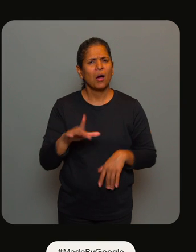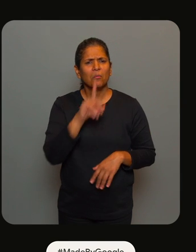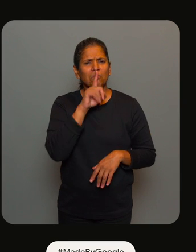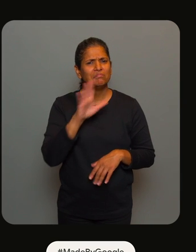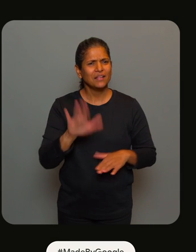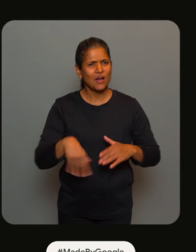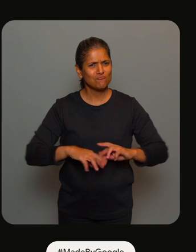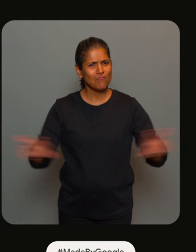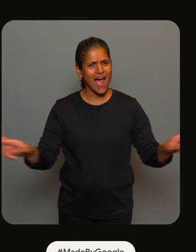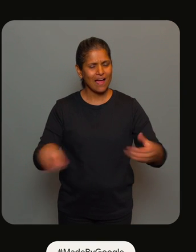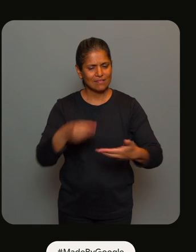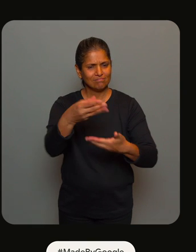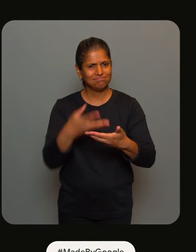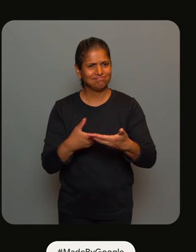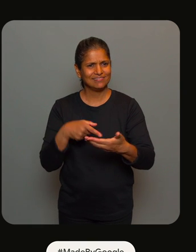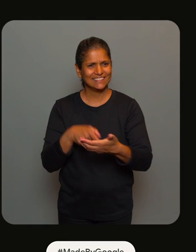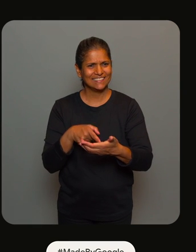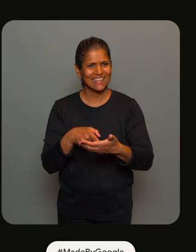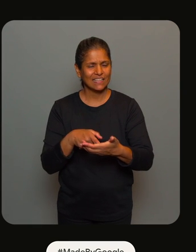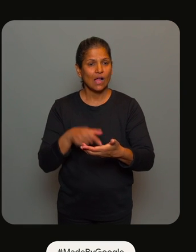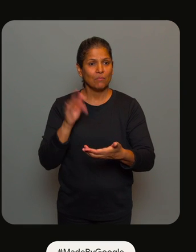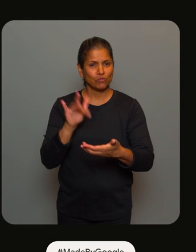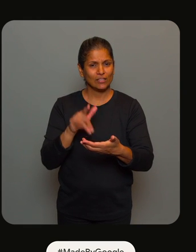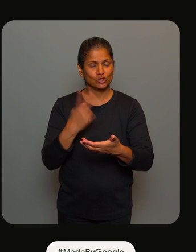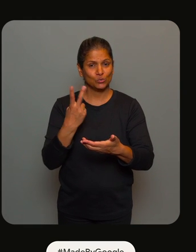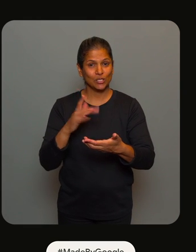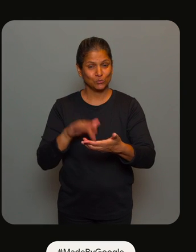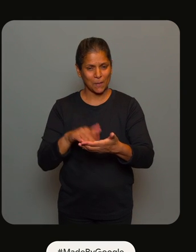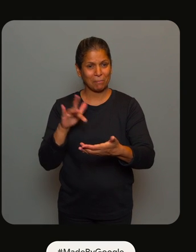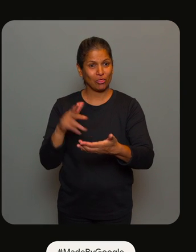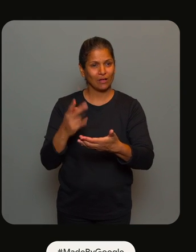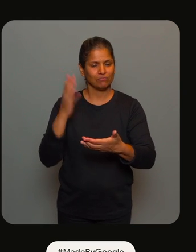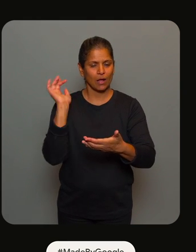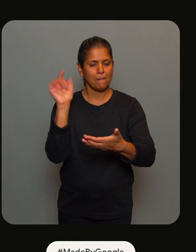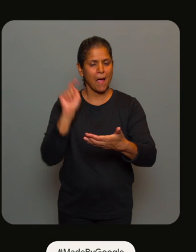You can tap the option you want, even before it's spoken.